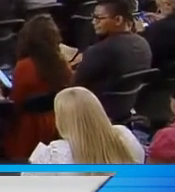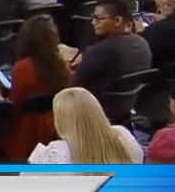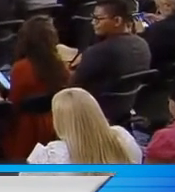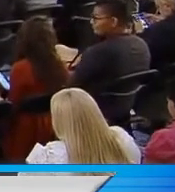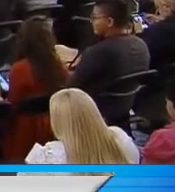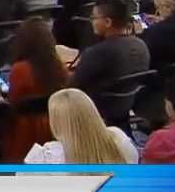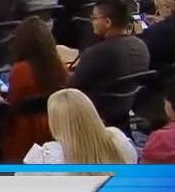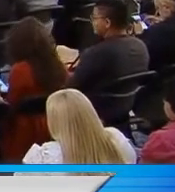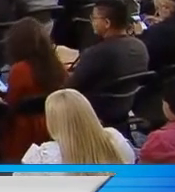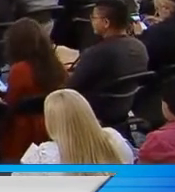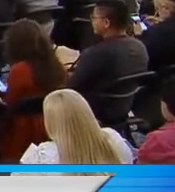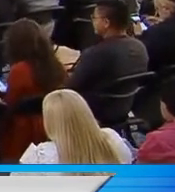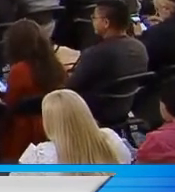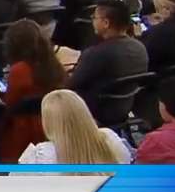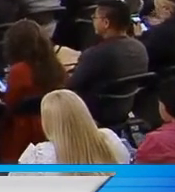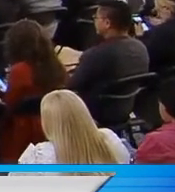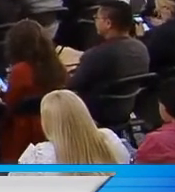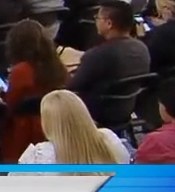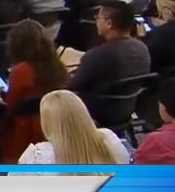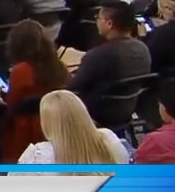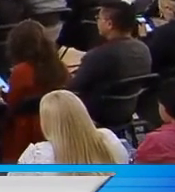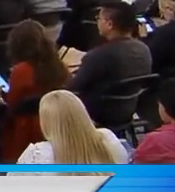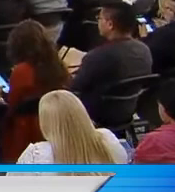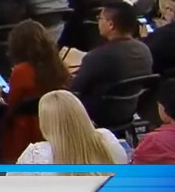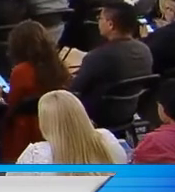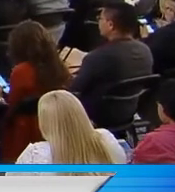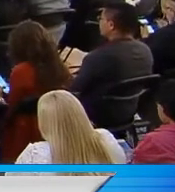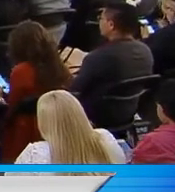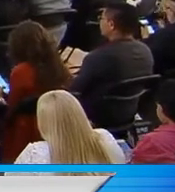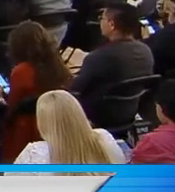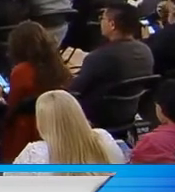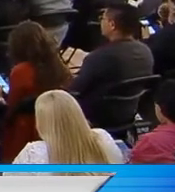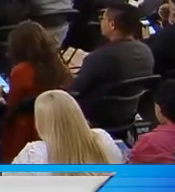One of the main causes is the transfer and internal consumption of narcotics